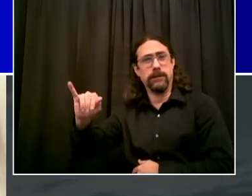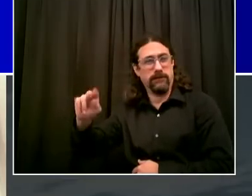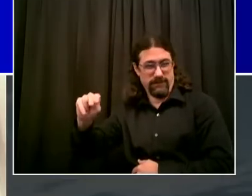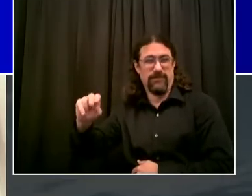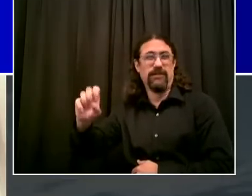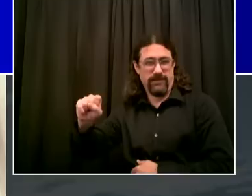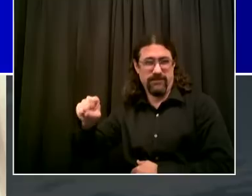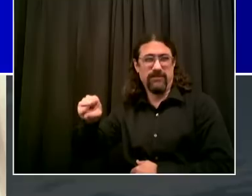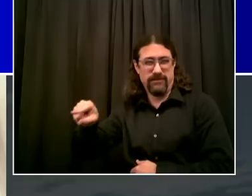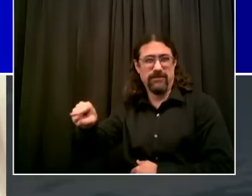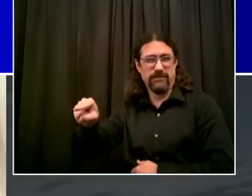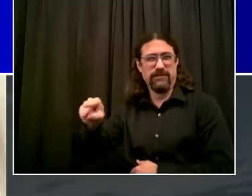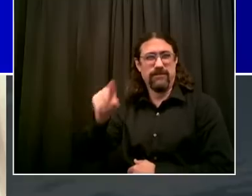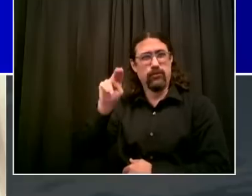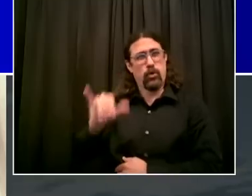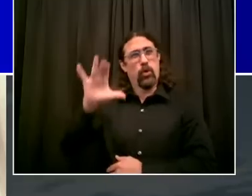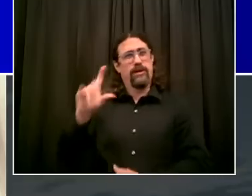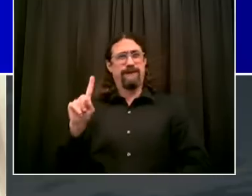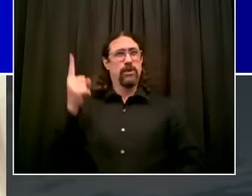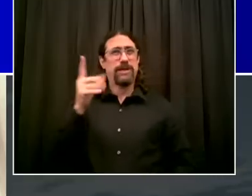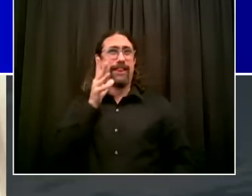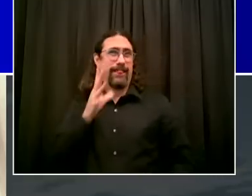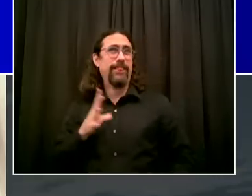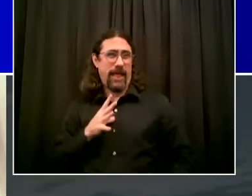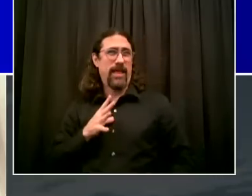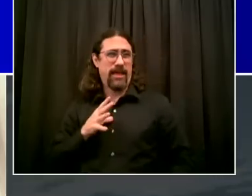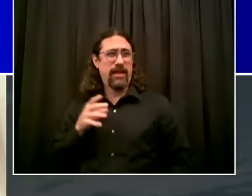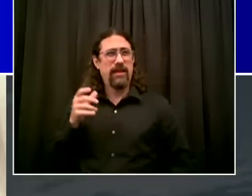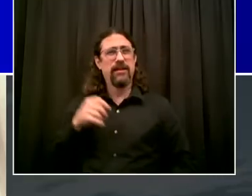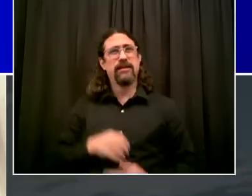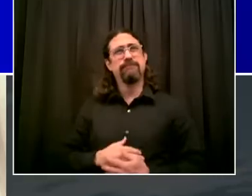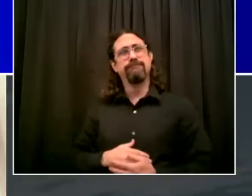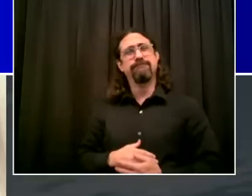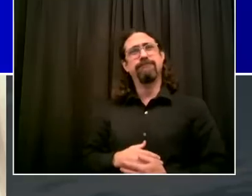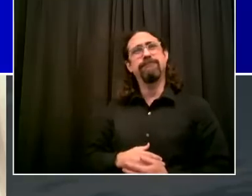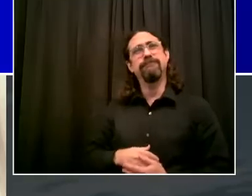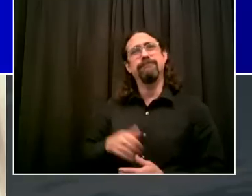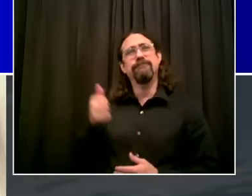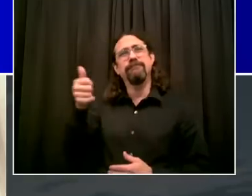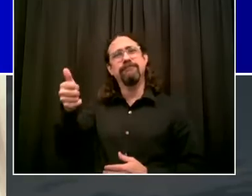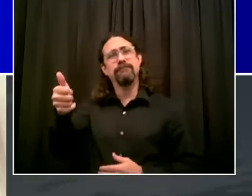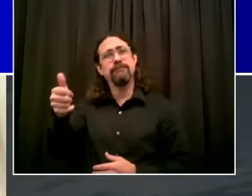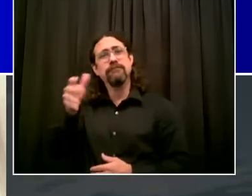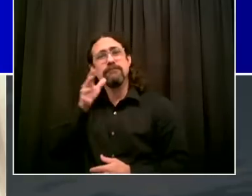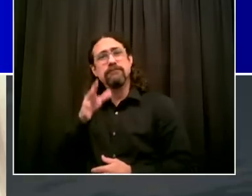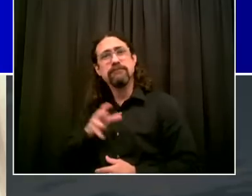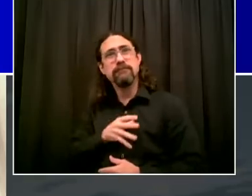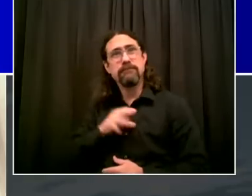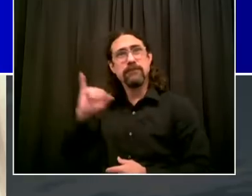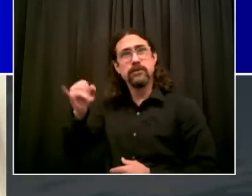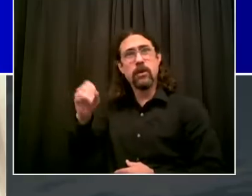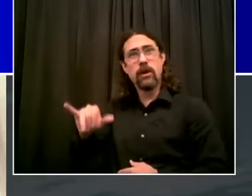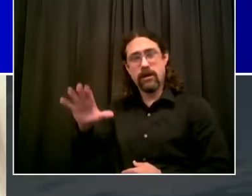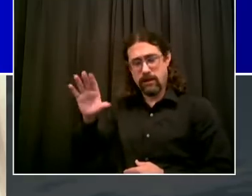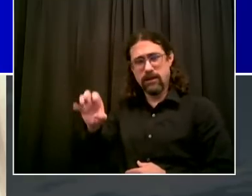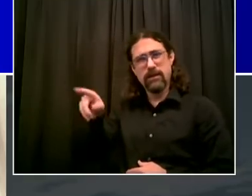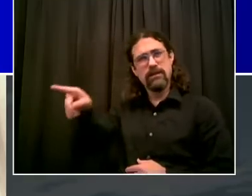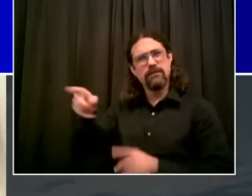GRACIOUS AND STRRG ONWOMAN. SHE GAVE HER ALL FOR THE CITY.